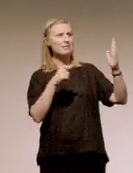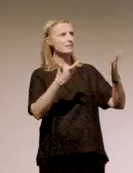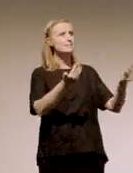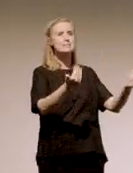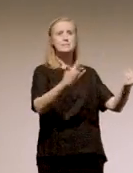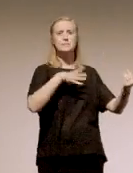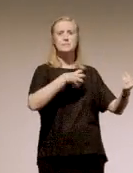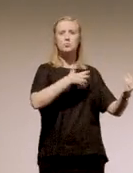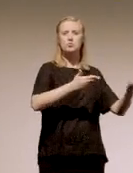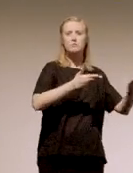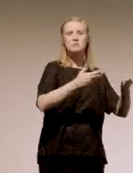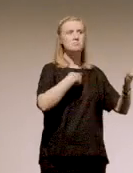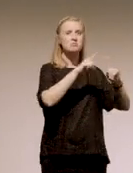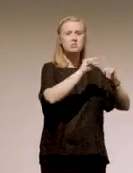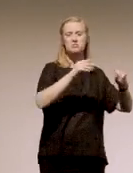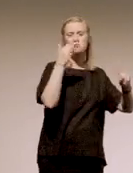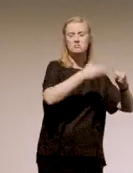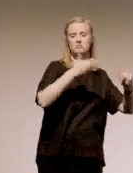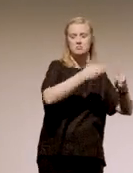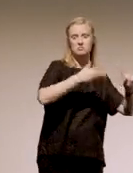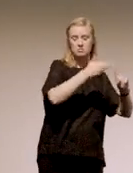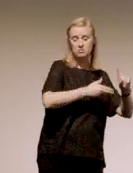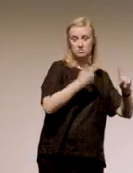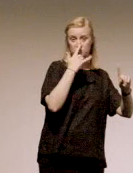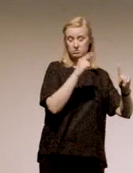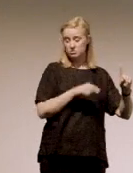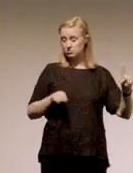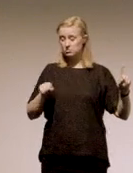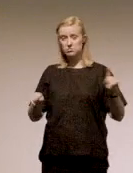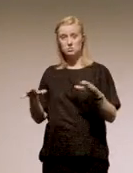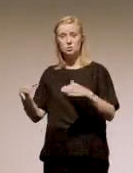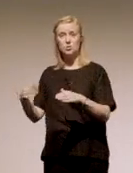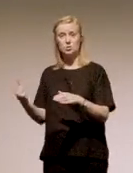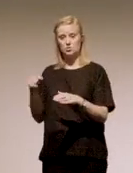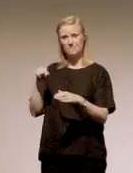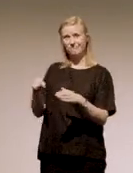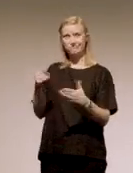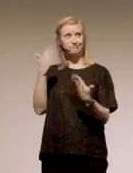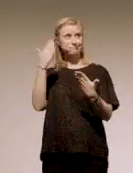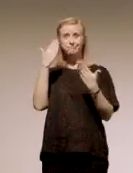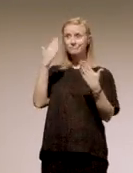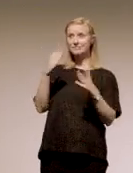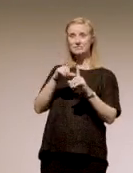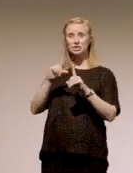Unfortunately though, for those who may be weren't able to access or had lower digital inclusive rates,